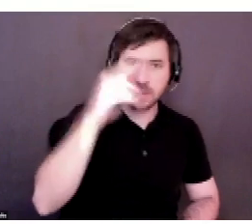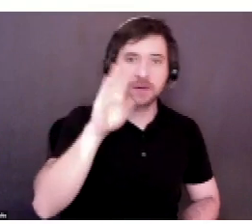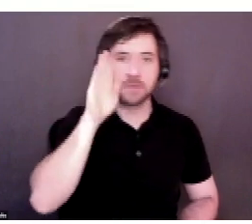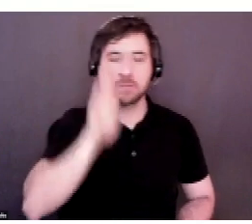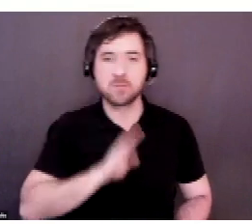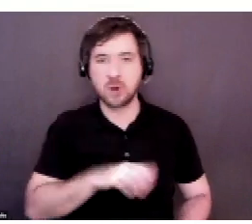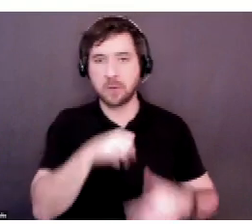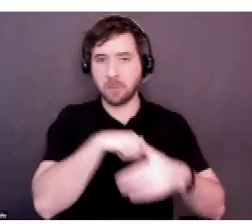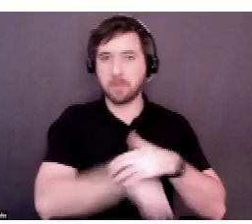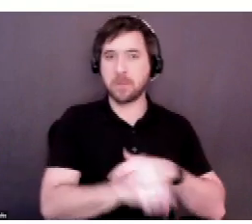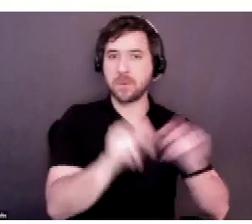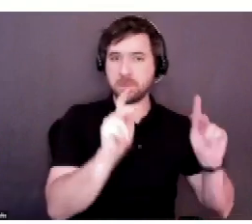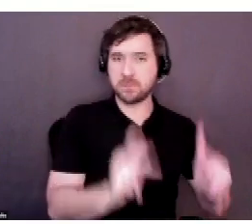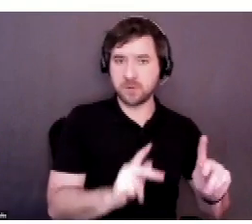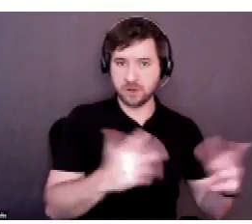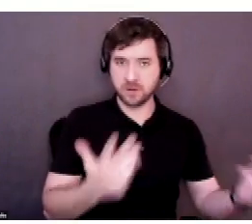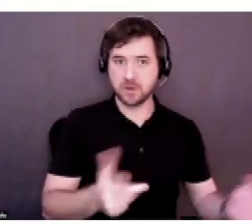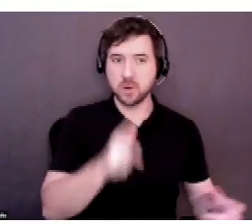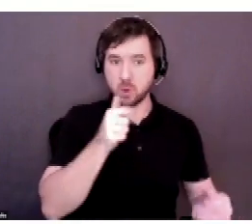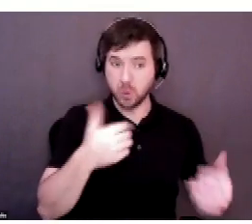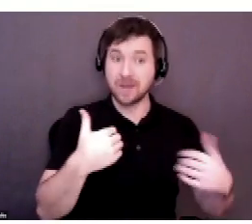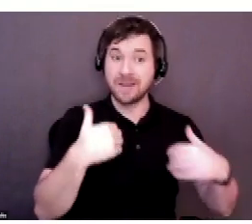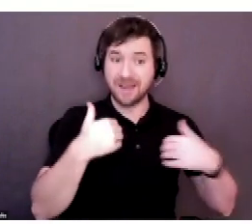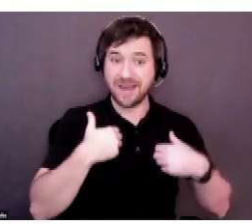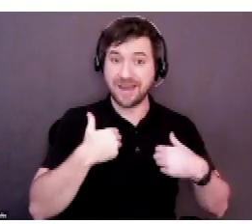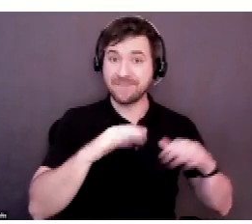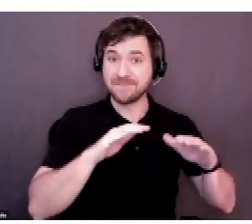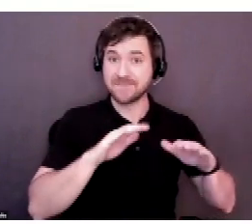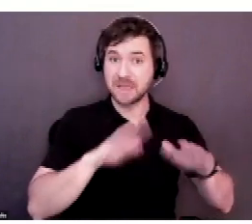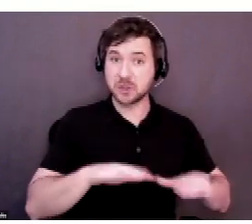who has had a child within the past ten years.